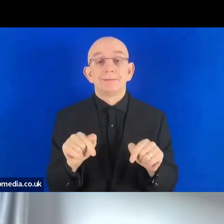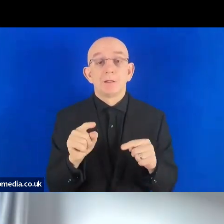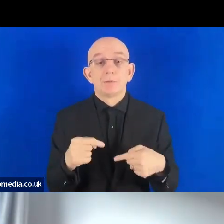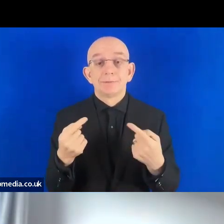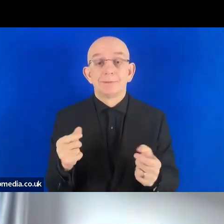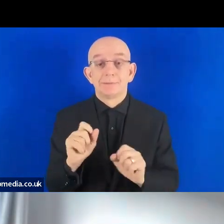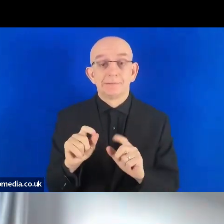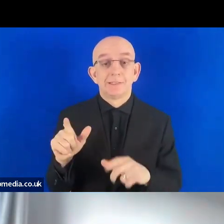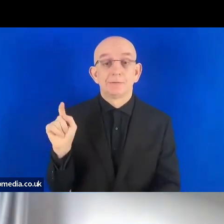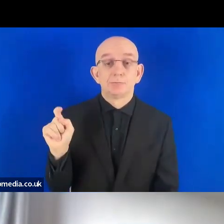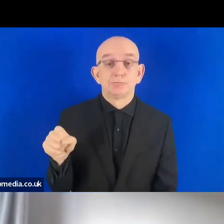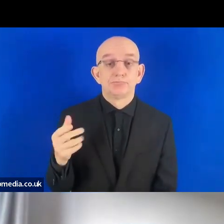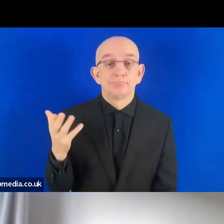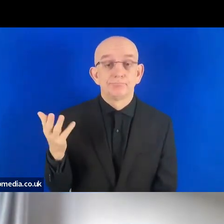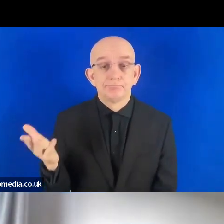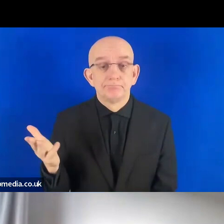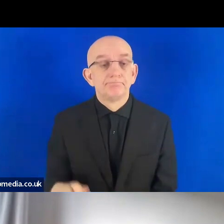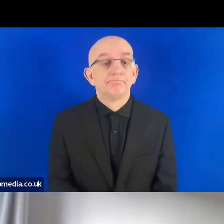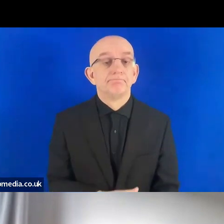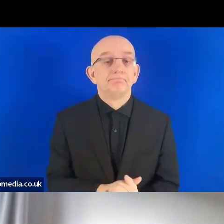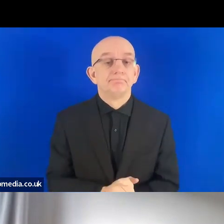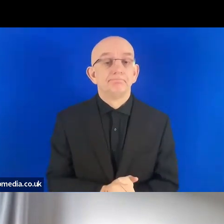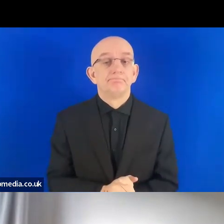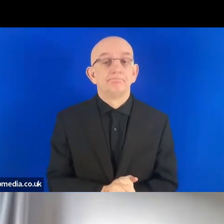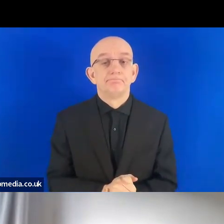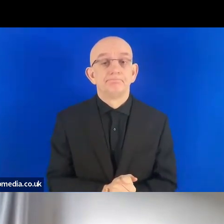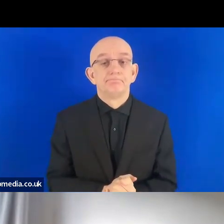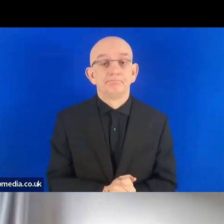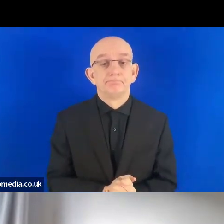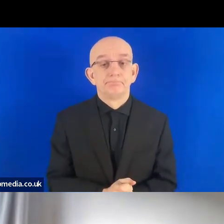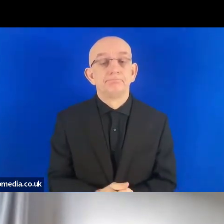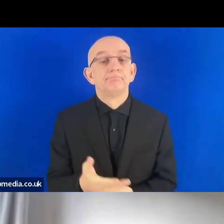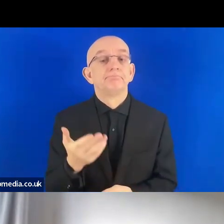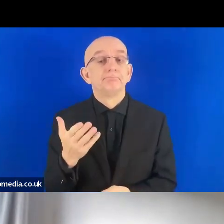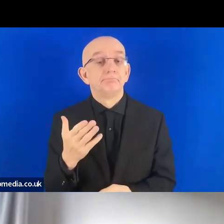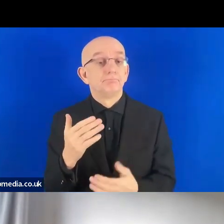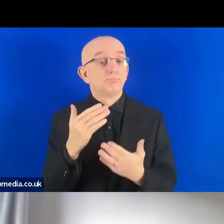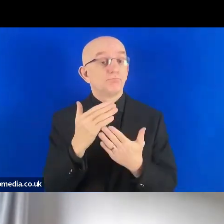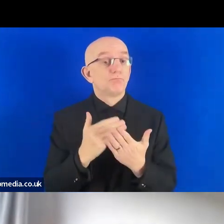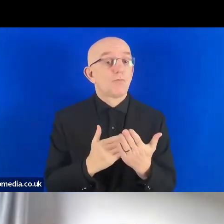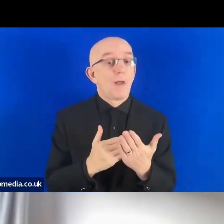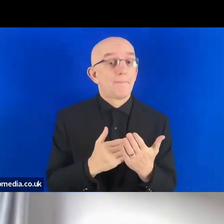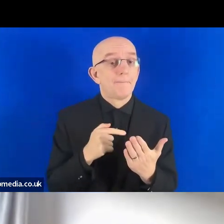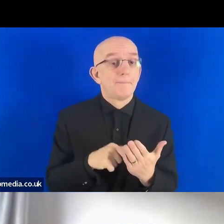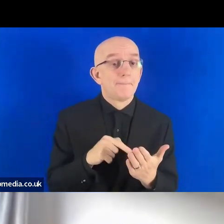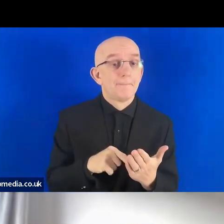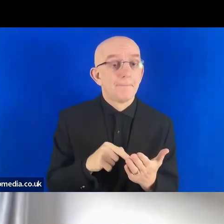to the next section of today. And shout out to all our team, 63 questions answered.